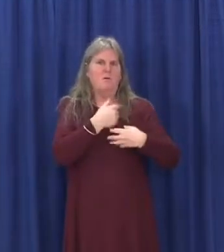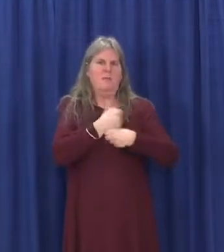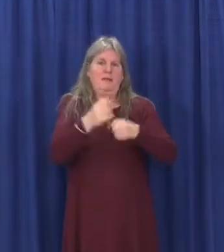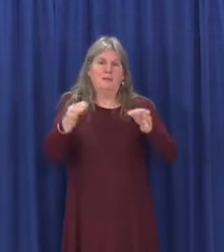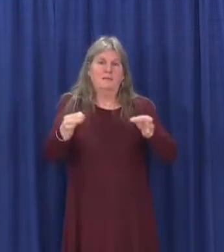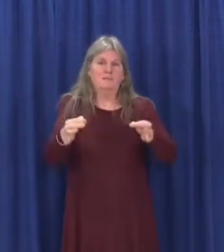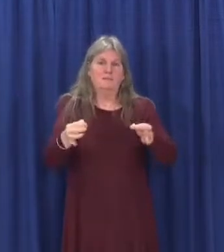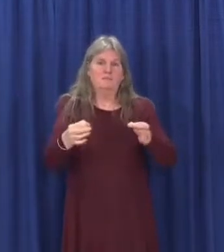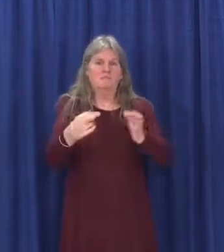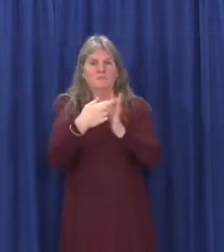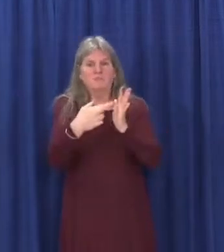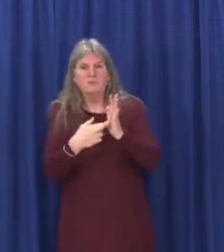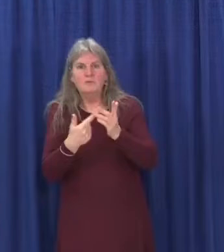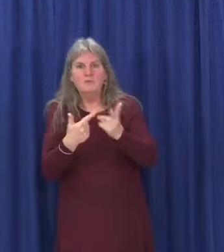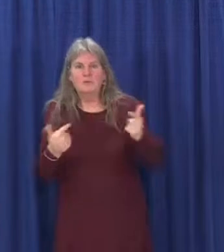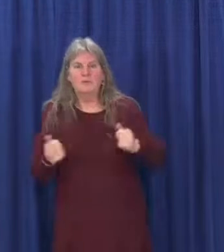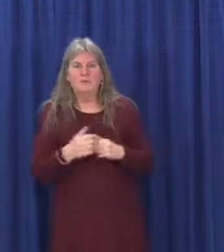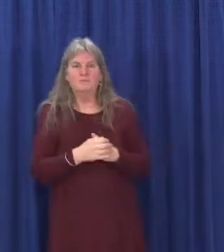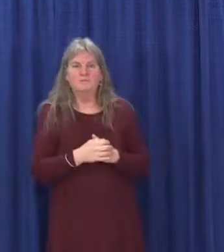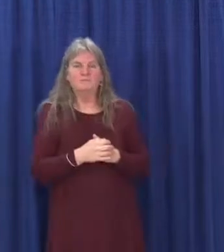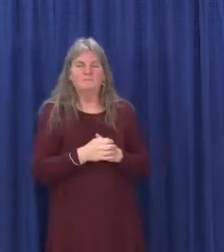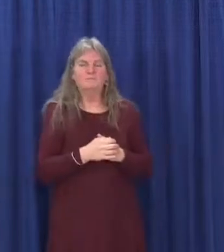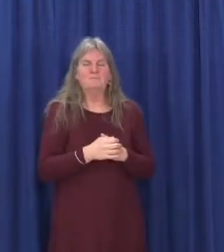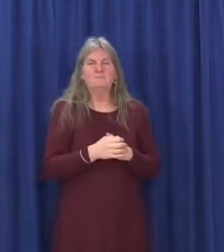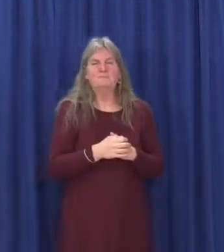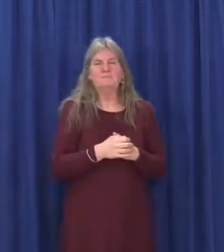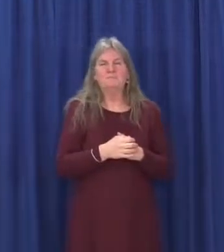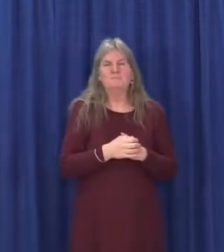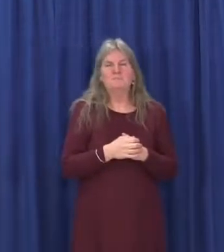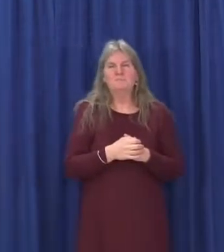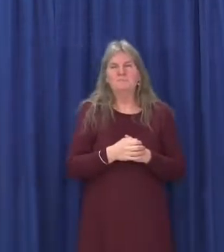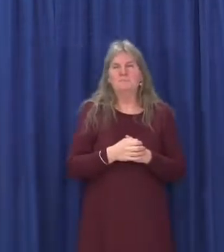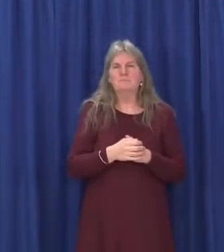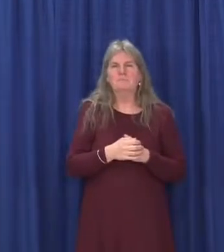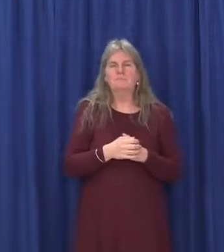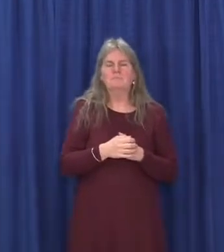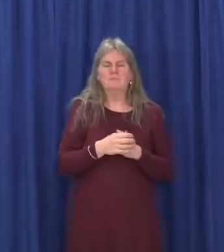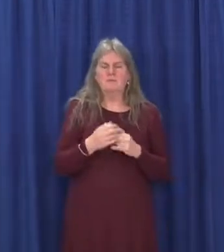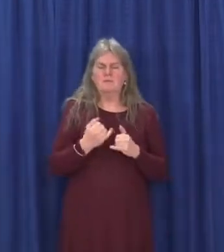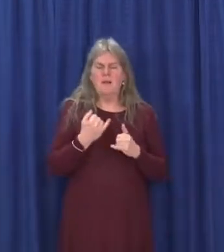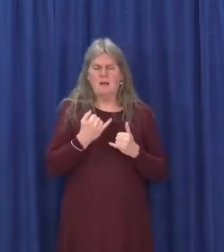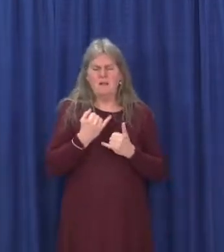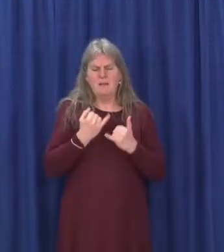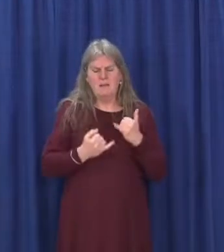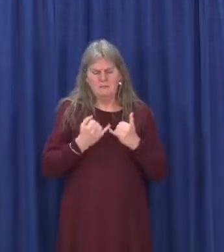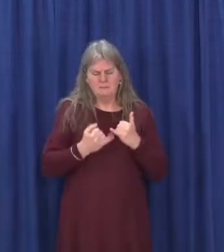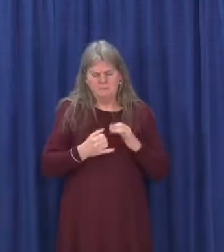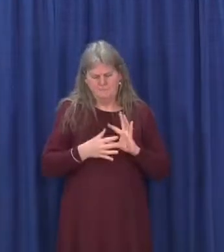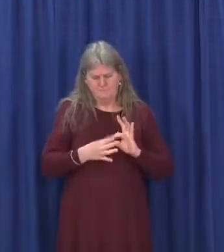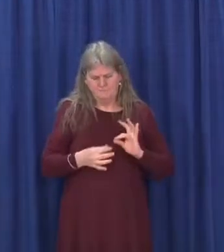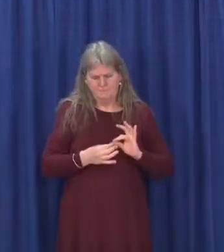of the priority indicators. In closing, although we are seeing early,